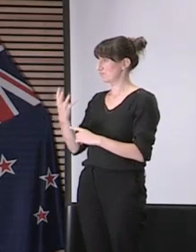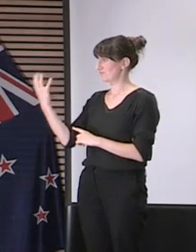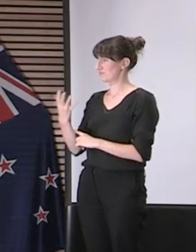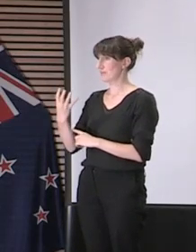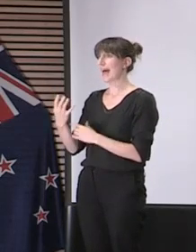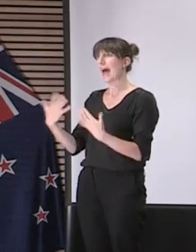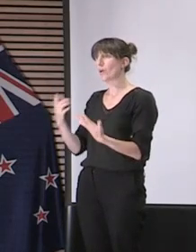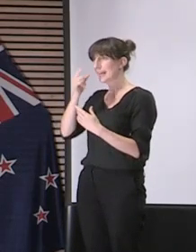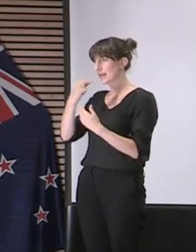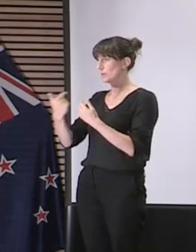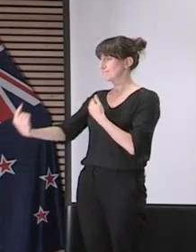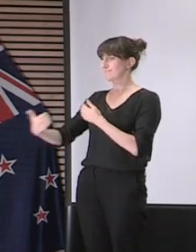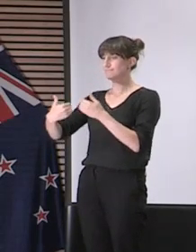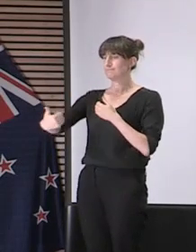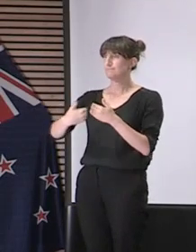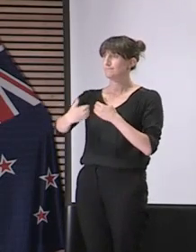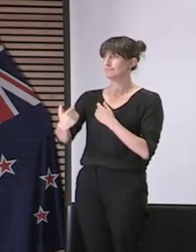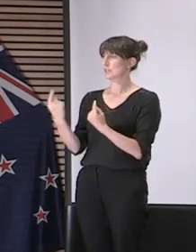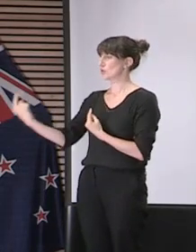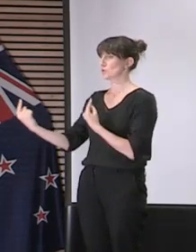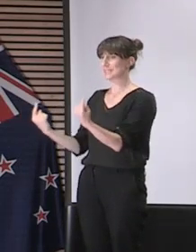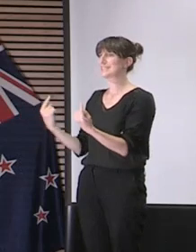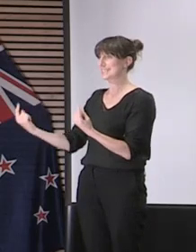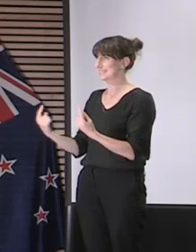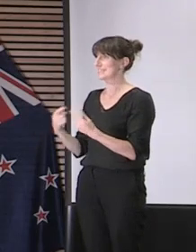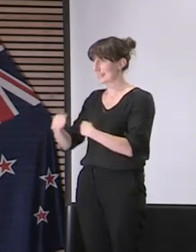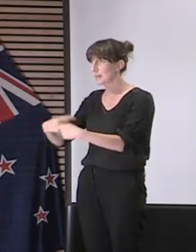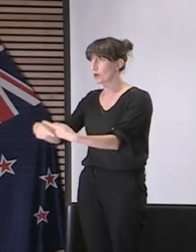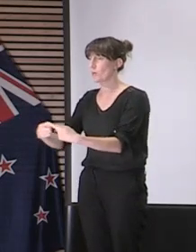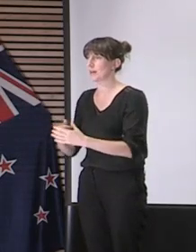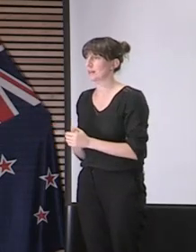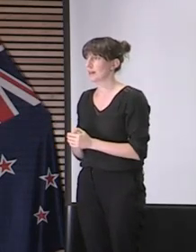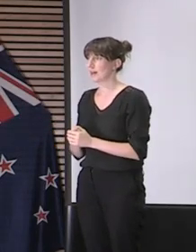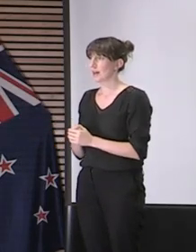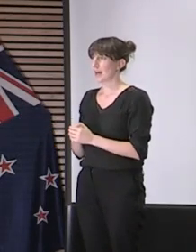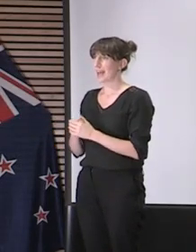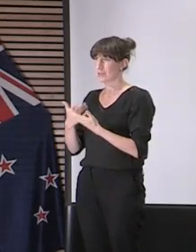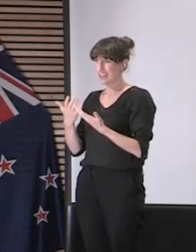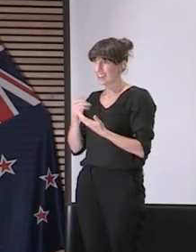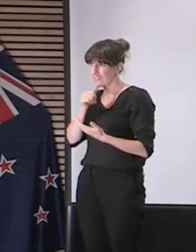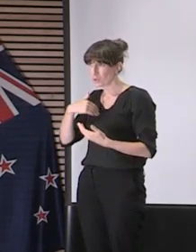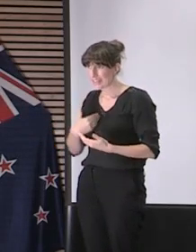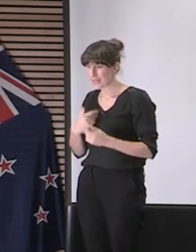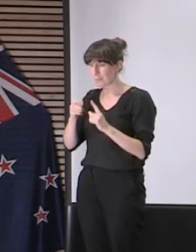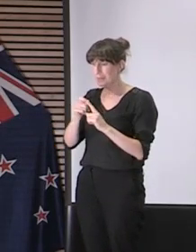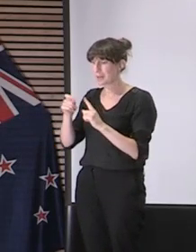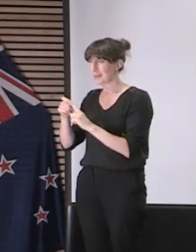Critically for your workforce, what measures have you got in place for appropriate social